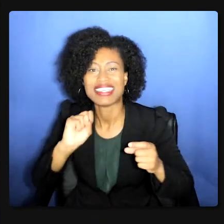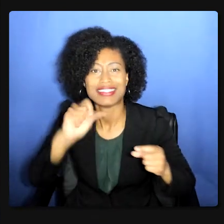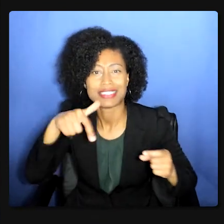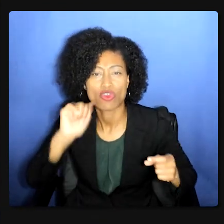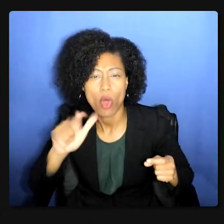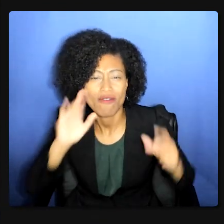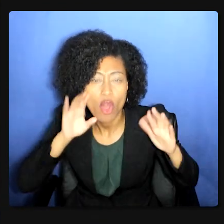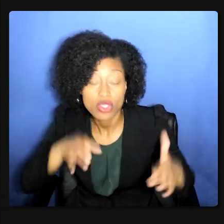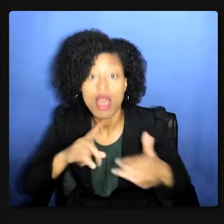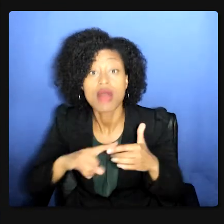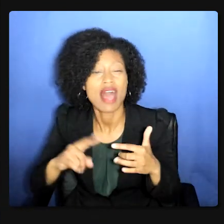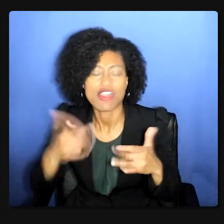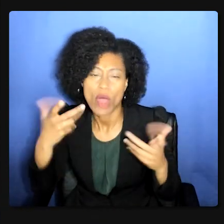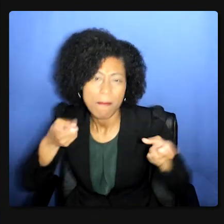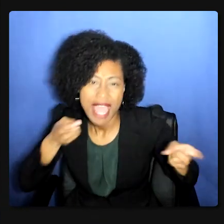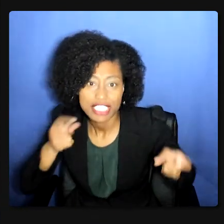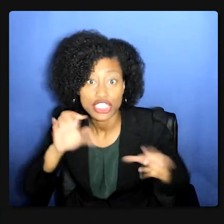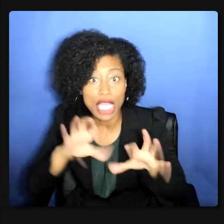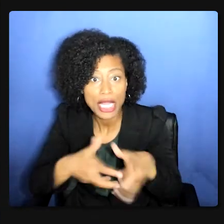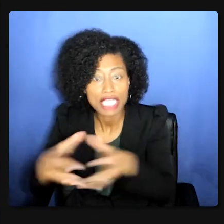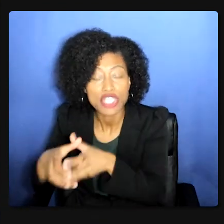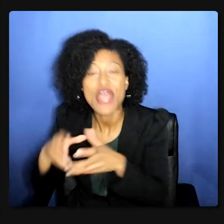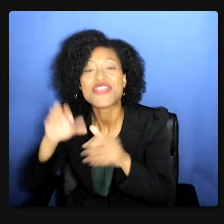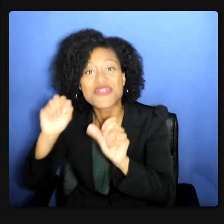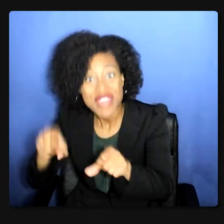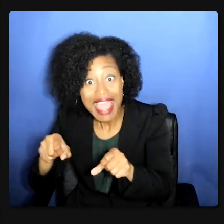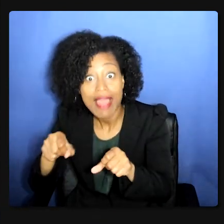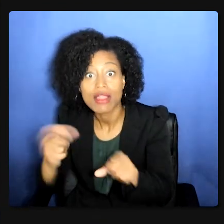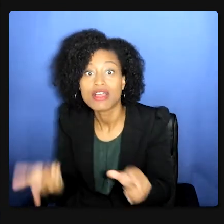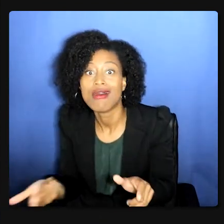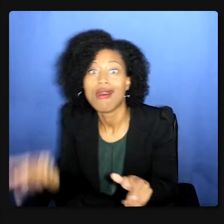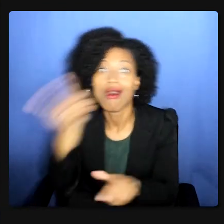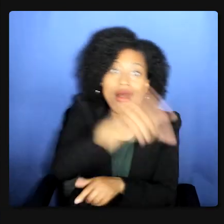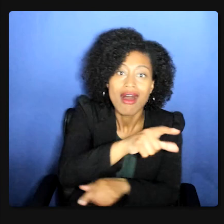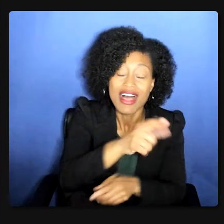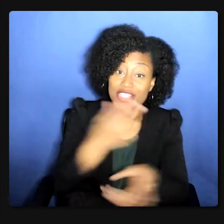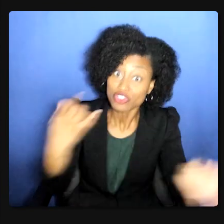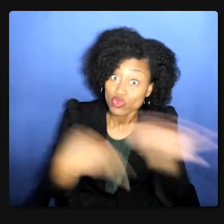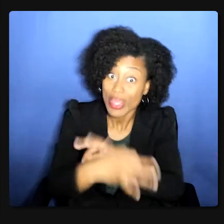So you don't want to spend time to manage the cluster. You can take the game as is from Thundernetes